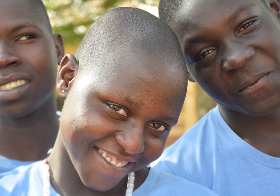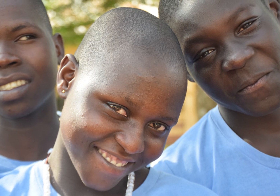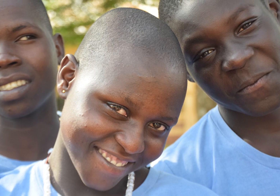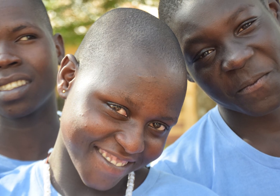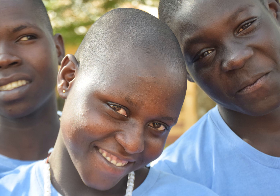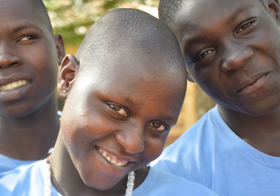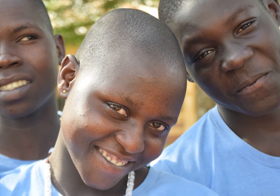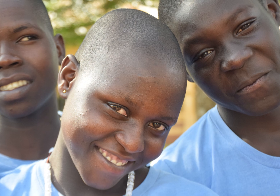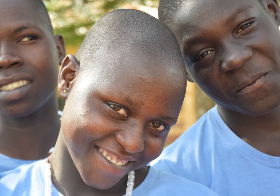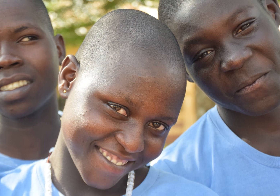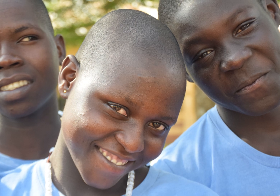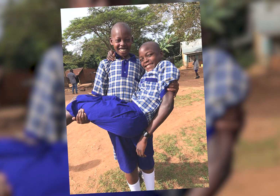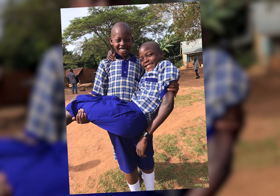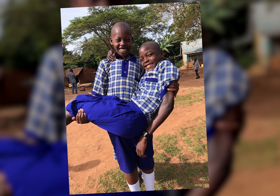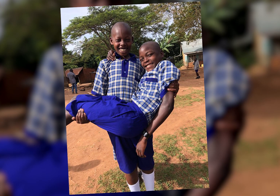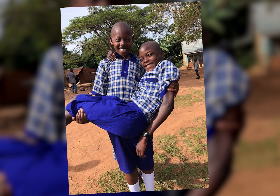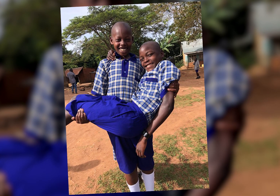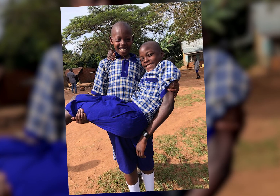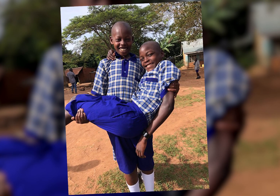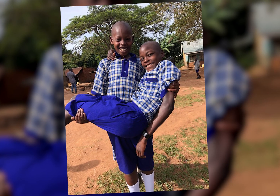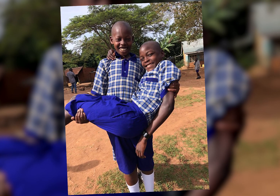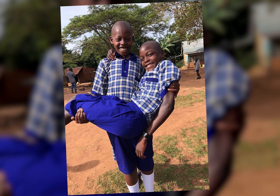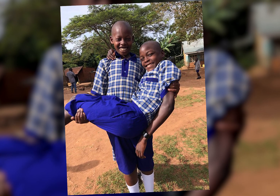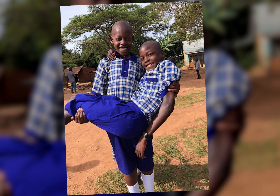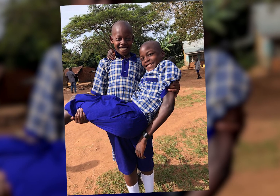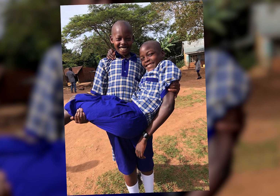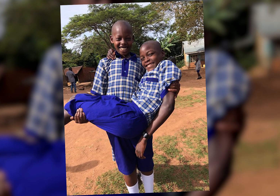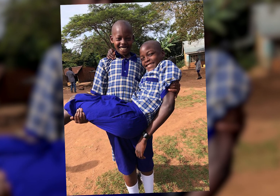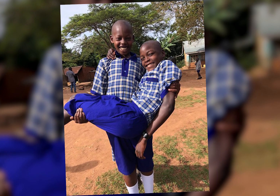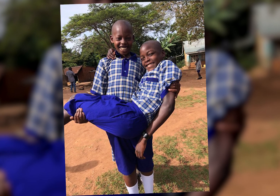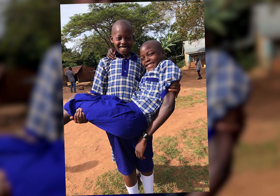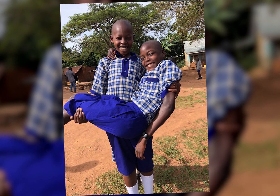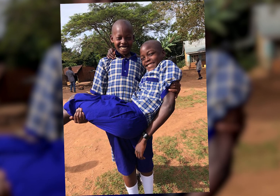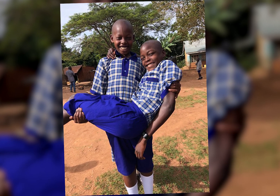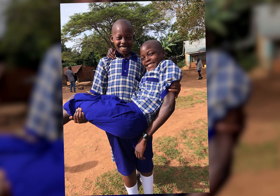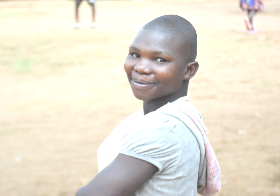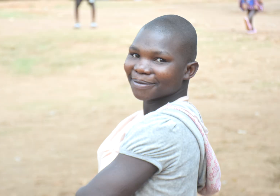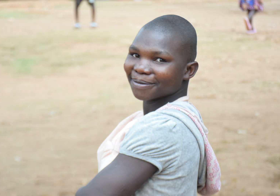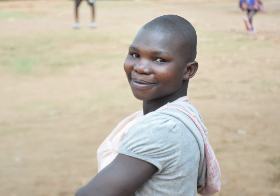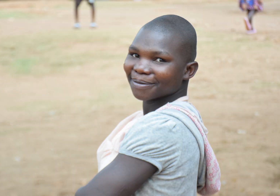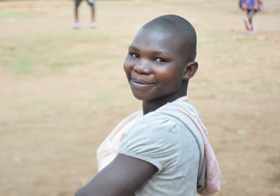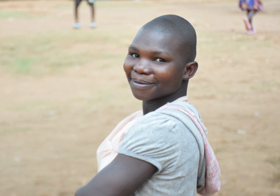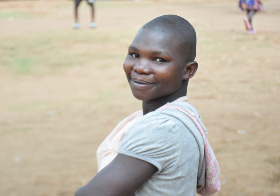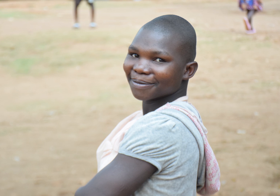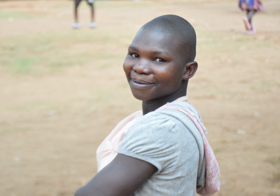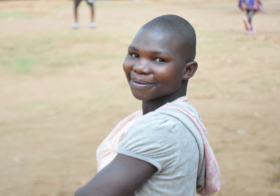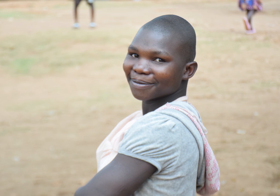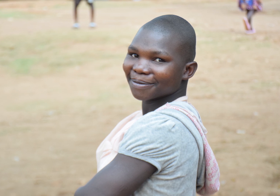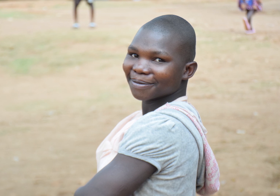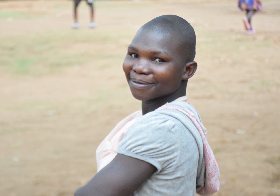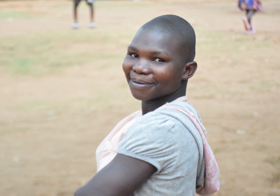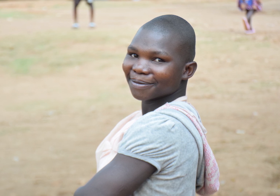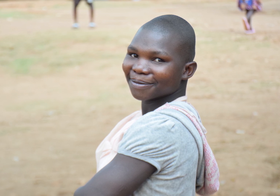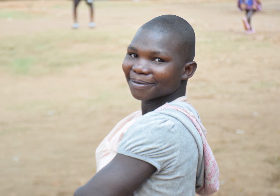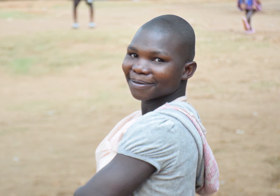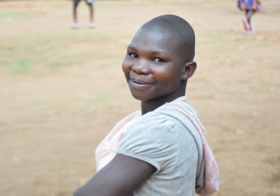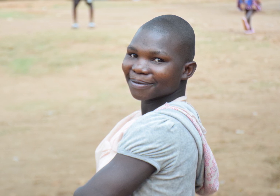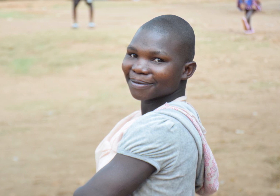And some of our students cry when it's time for the holiday because they're going to go home and they're probably not going to sign for two months or for three weeks